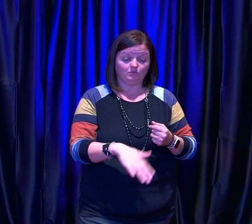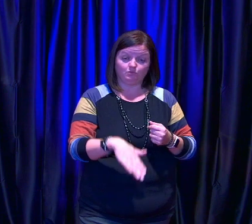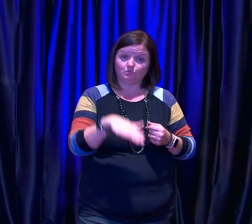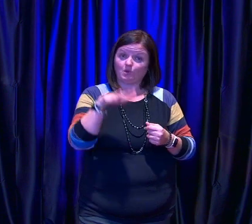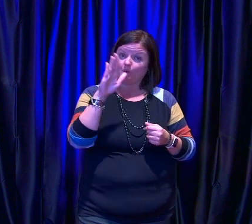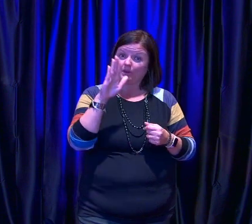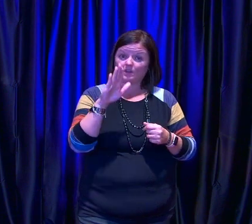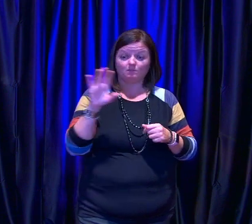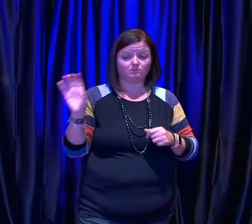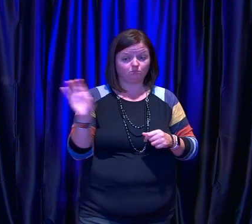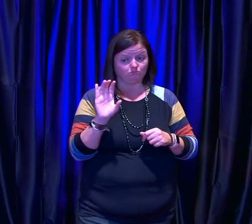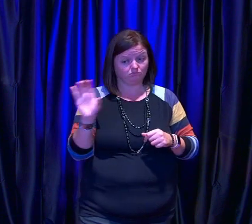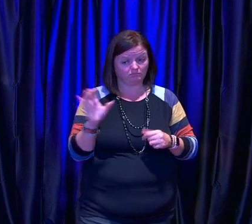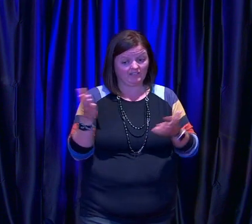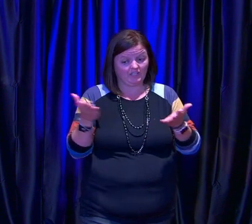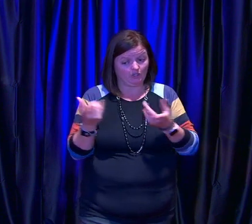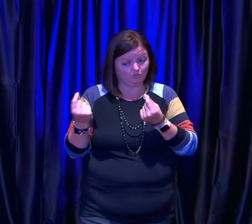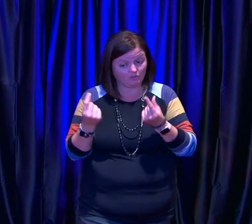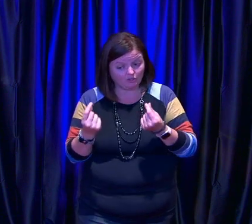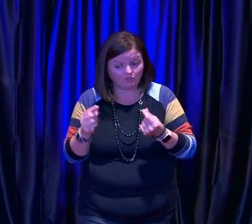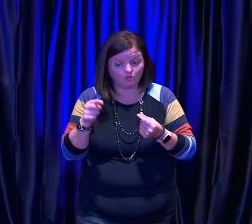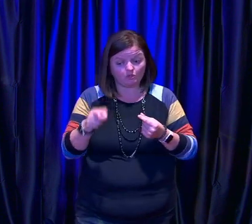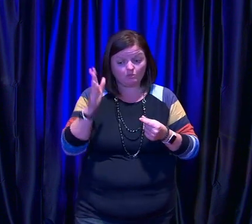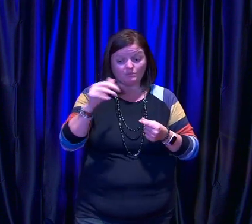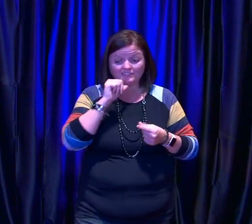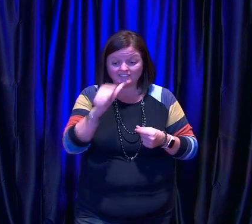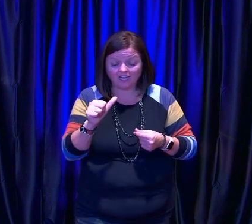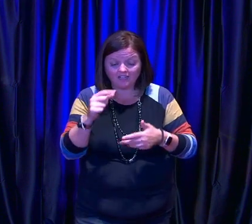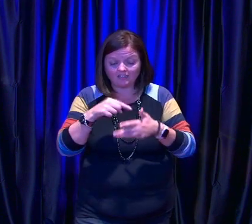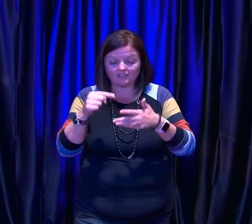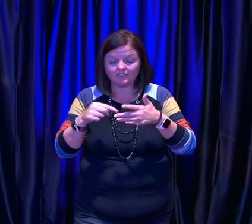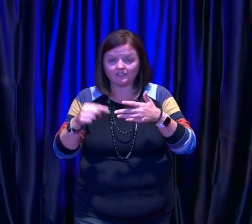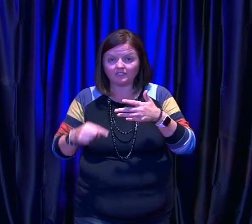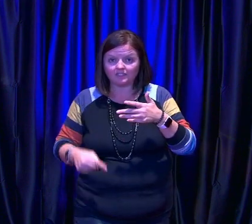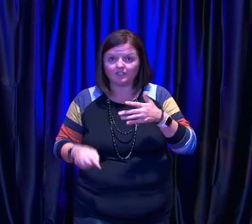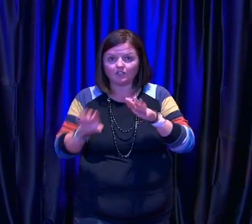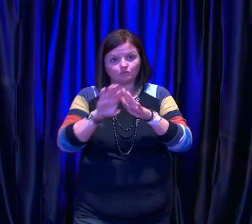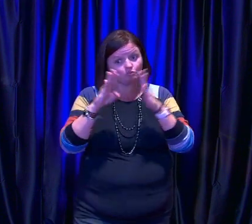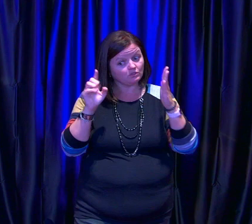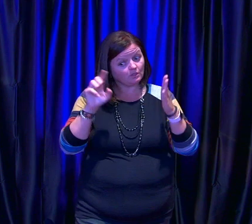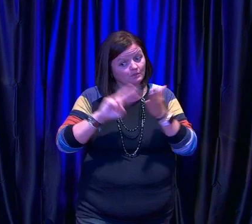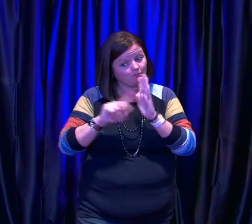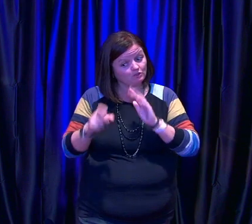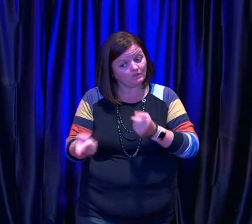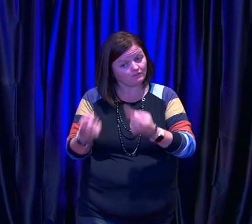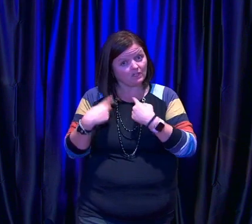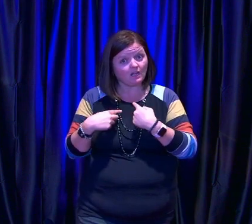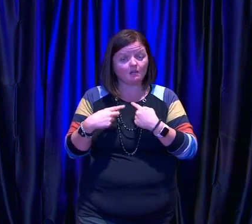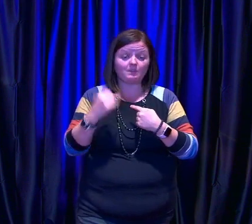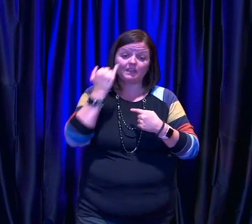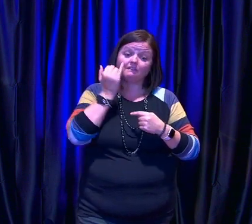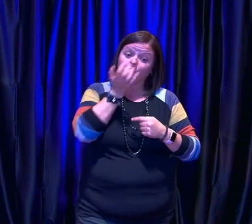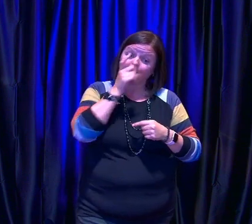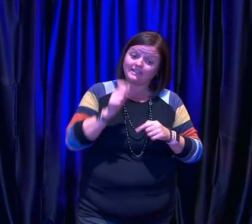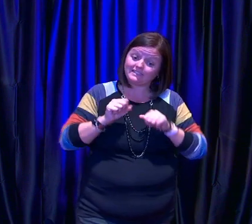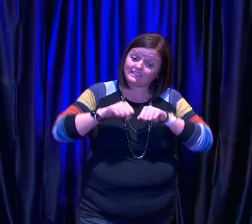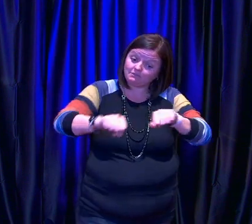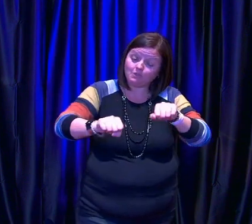a conservative here's what you do thou shalt not and you know the doors are open you got to be there and if the grass needs mowed the nichol's got to do